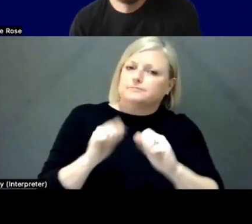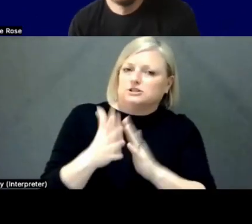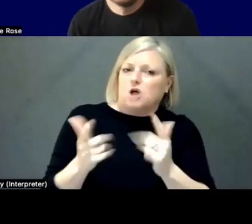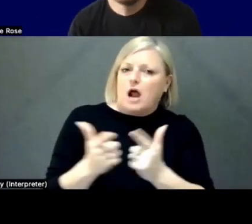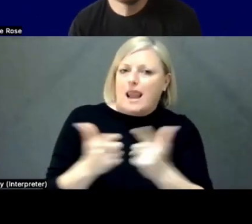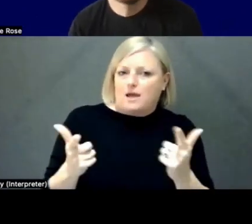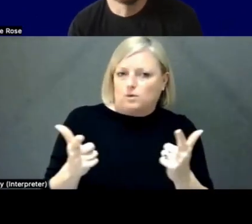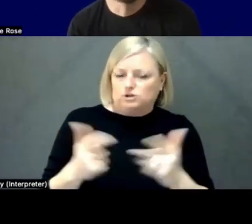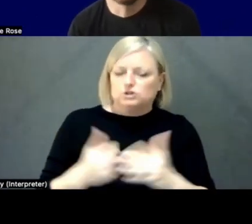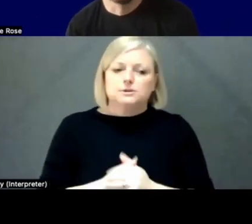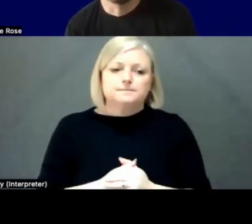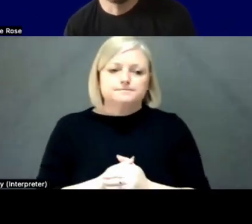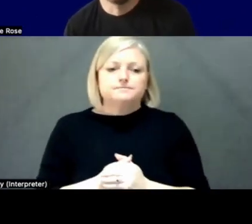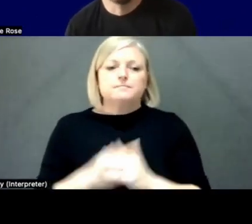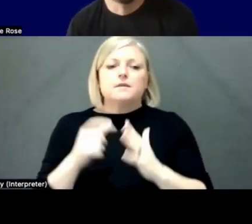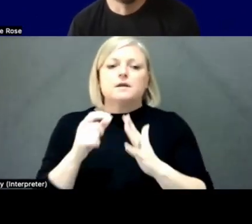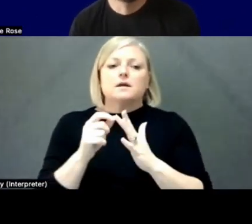Paul Hart talks about that,